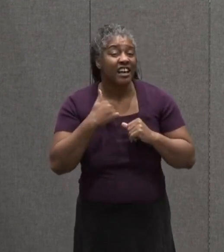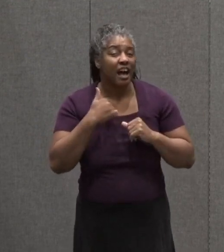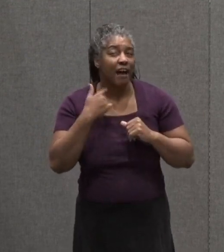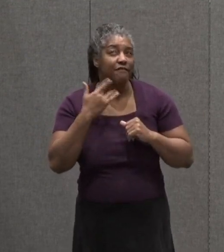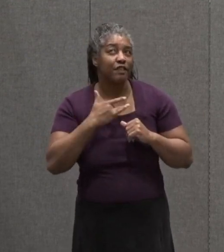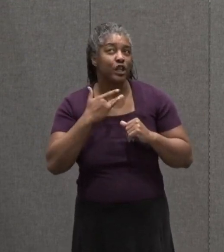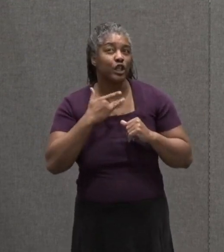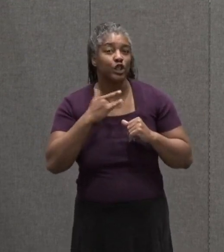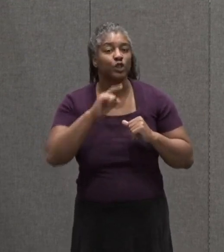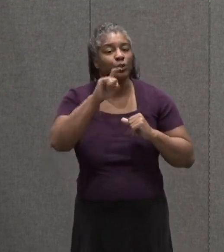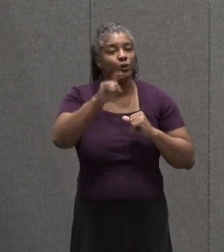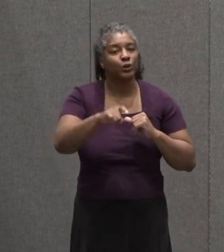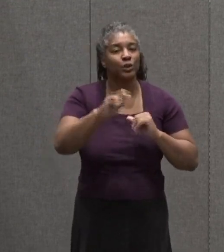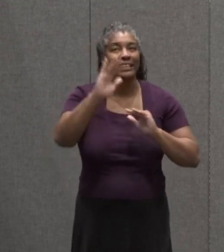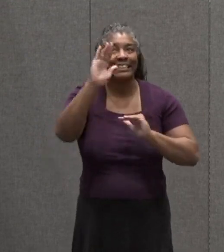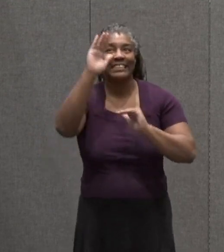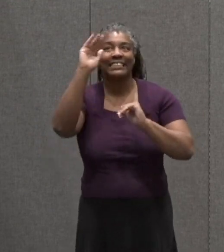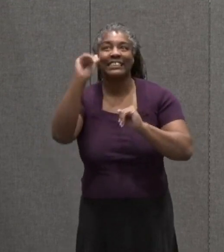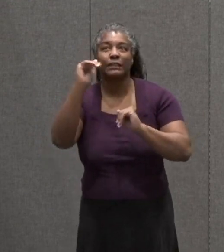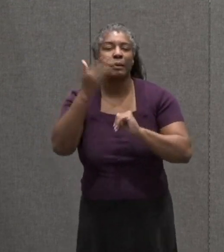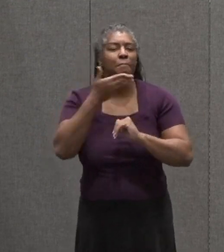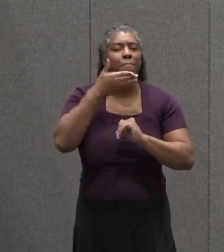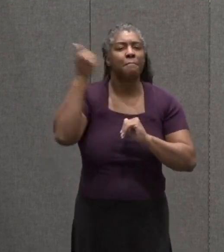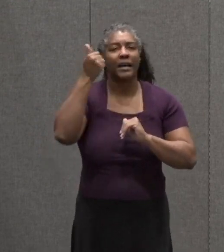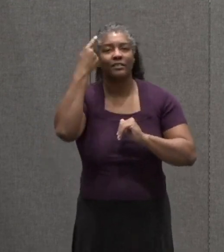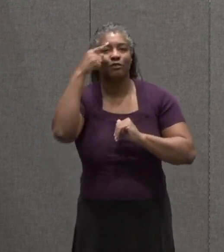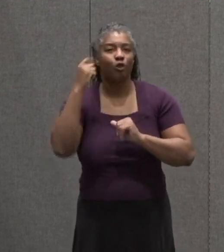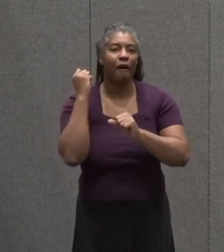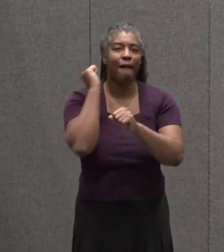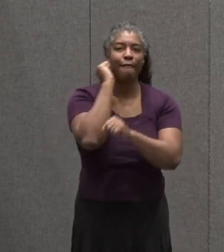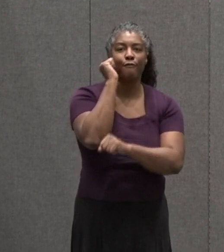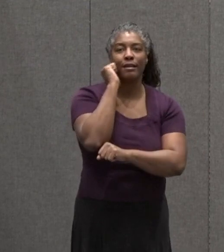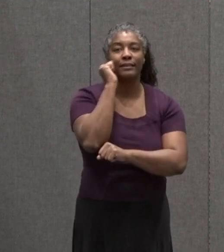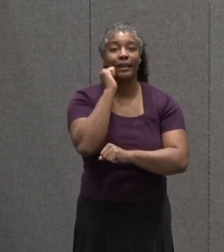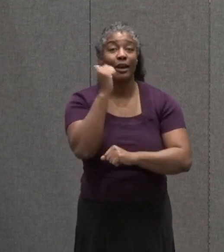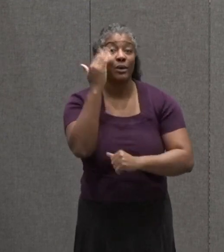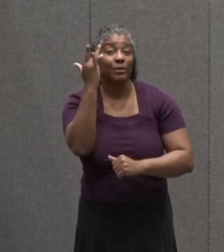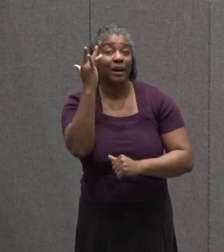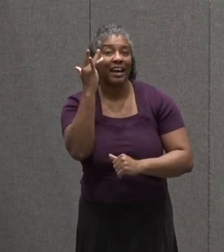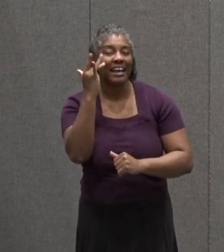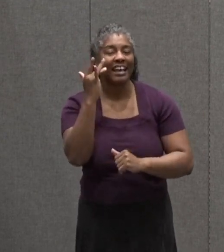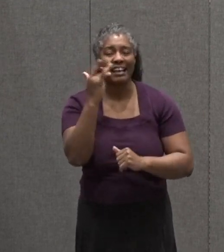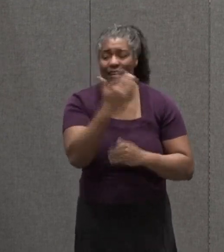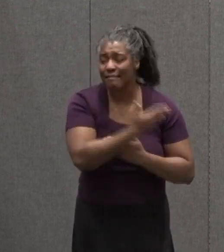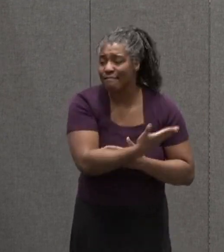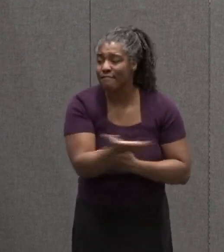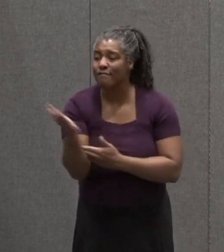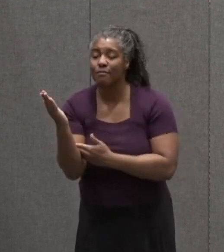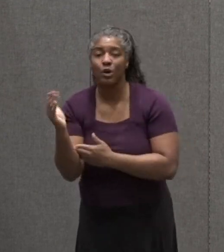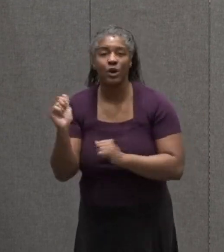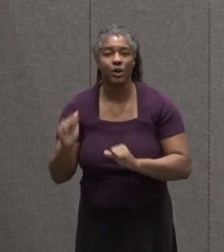You have the new chance to start over every morning. Now, let's pretend it's Monday and you're getting ready